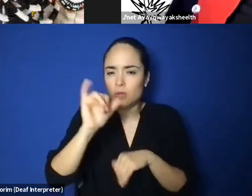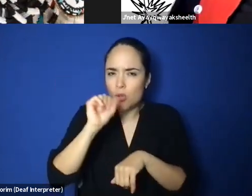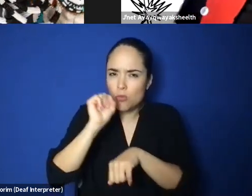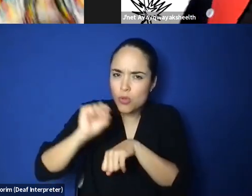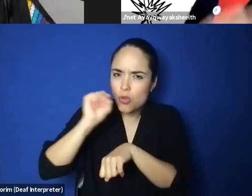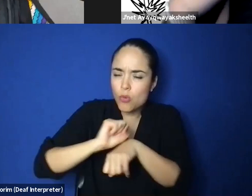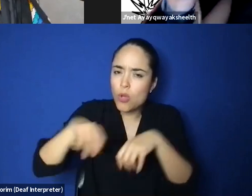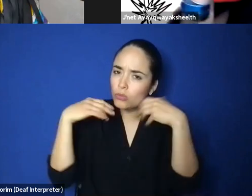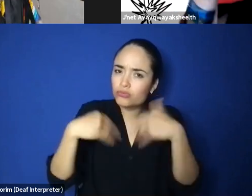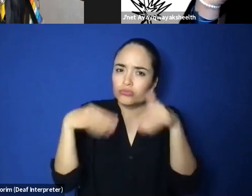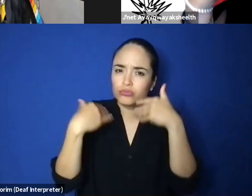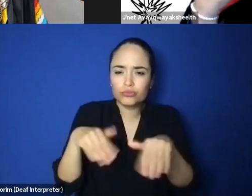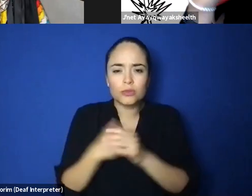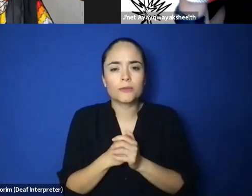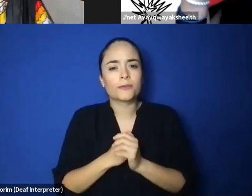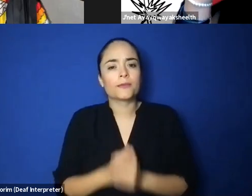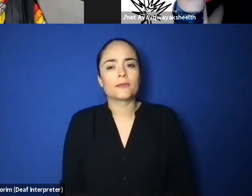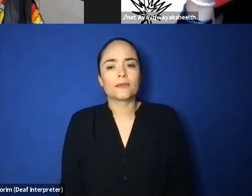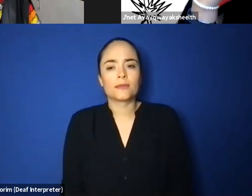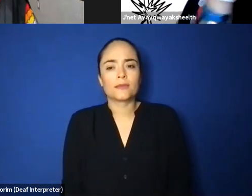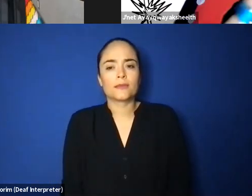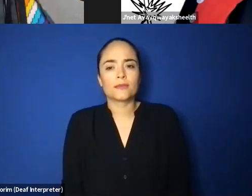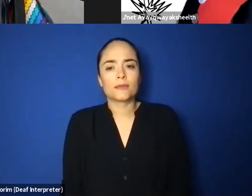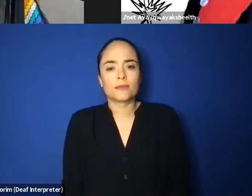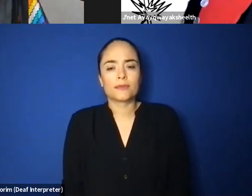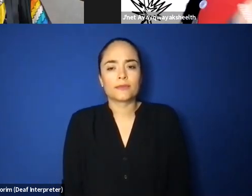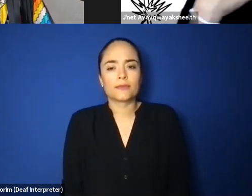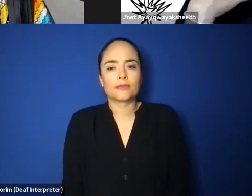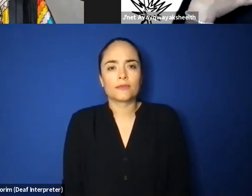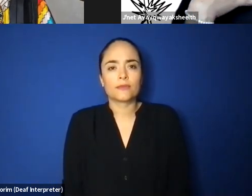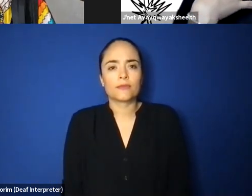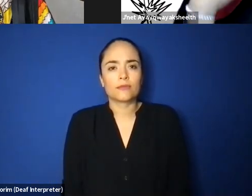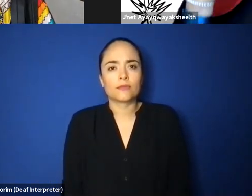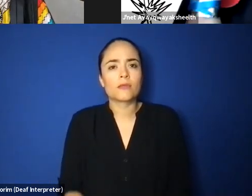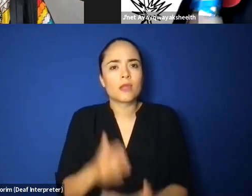are asking there's some of your beadwork that's repeated in your cuffs, and your pendants, and your